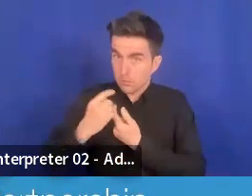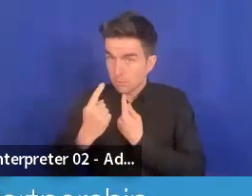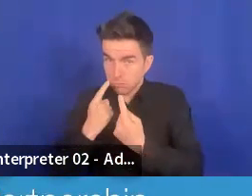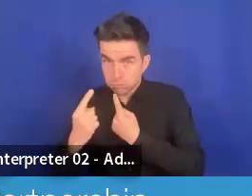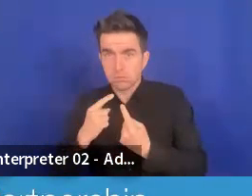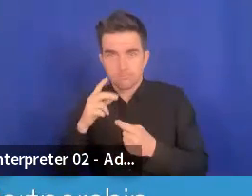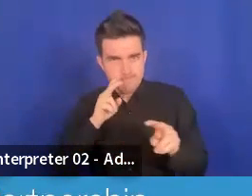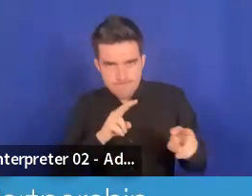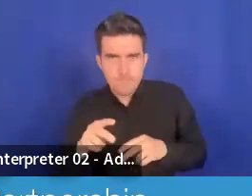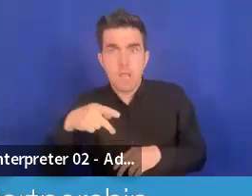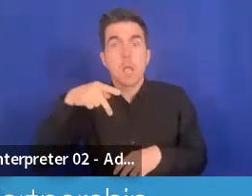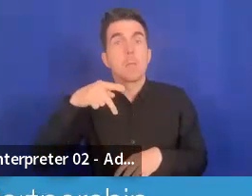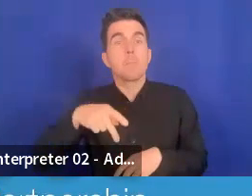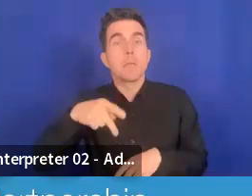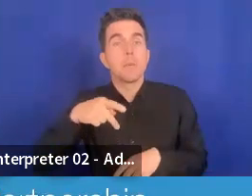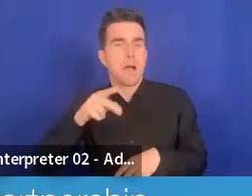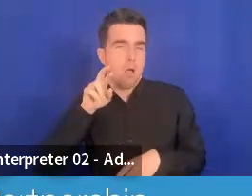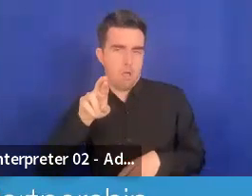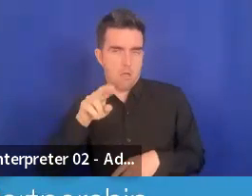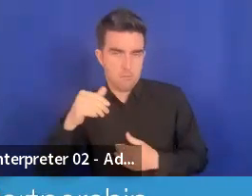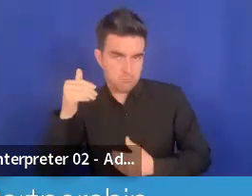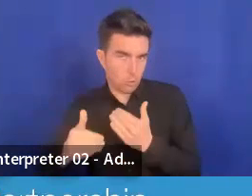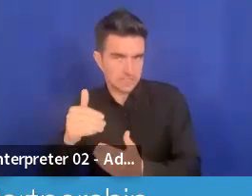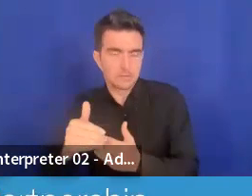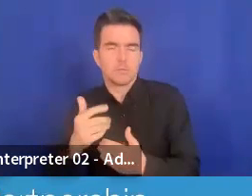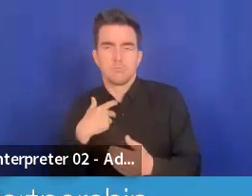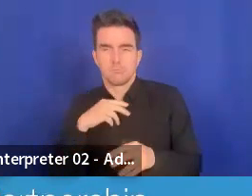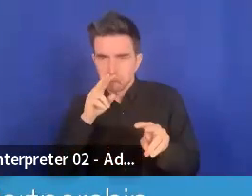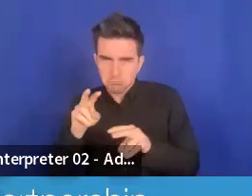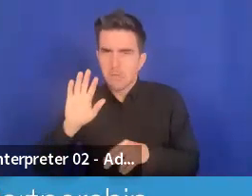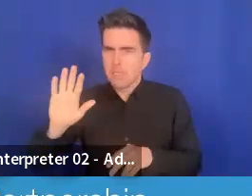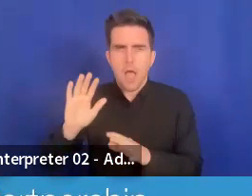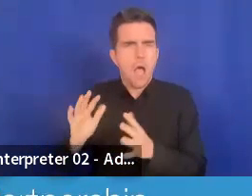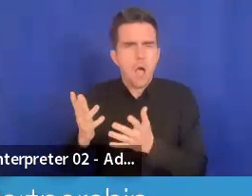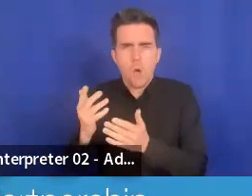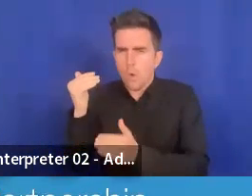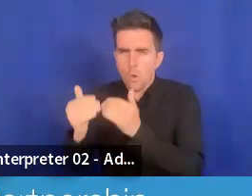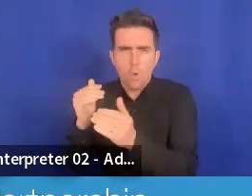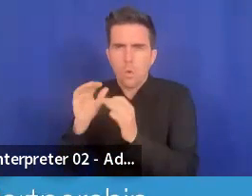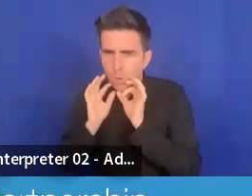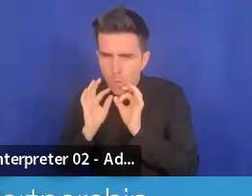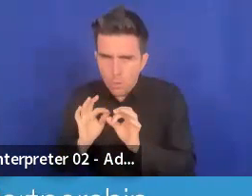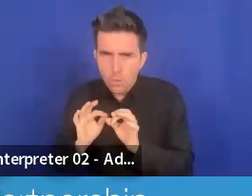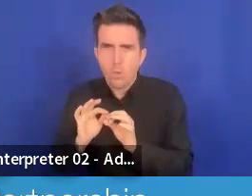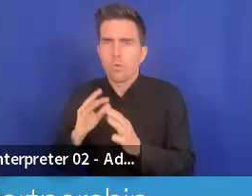that hearing is going to go, it refers to about six different documents from the World Health Assembly.